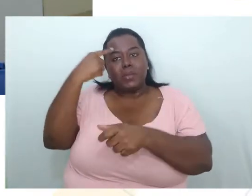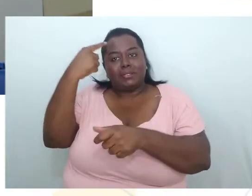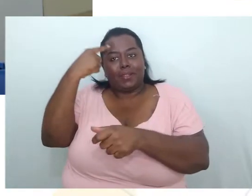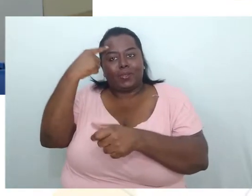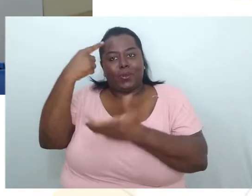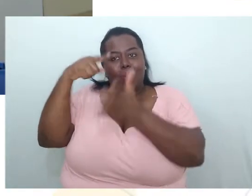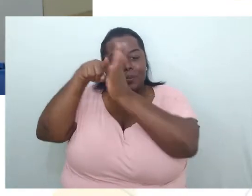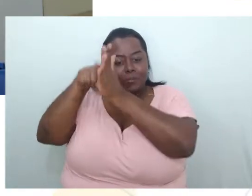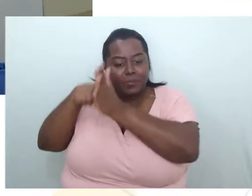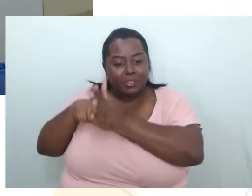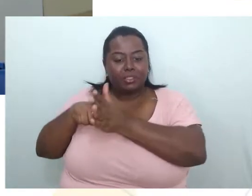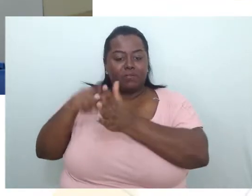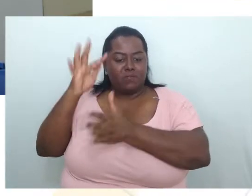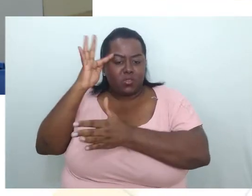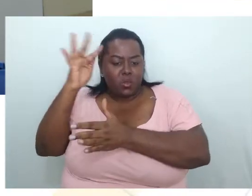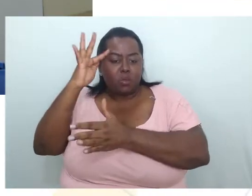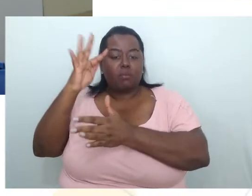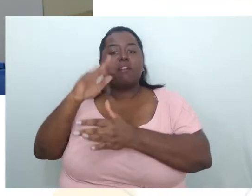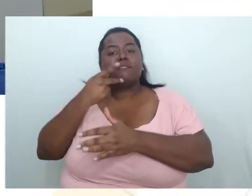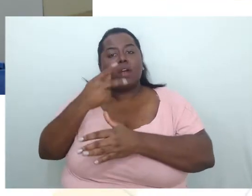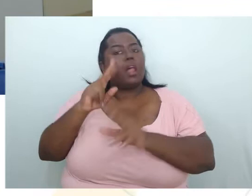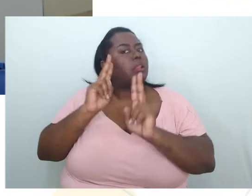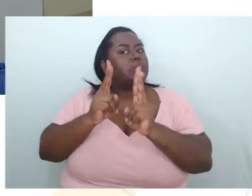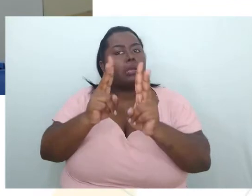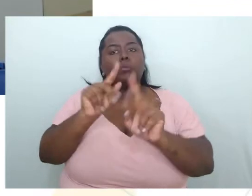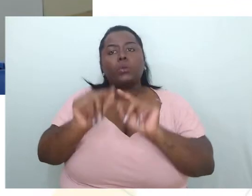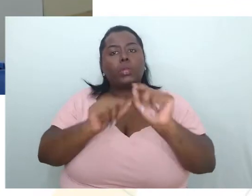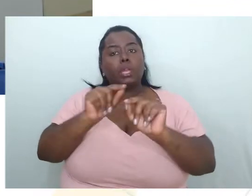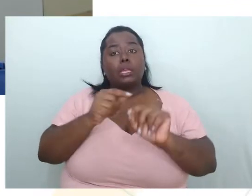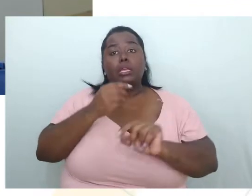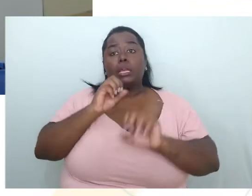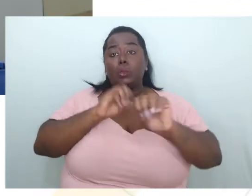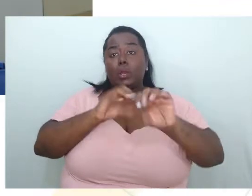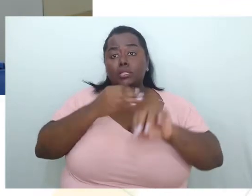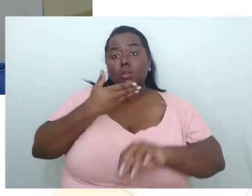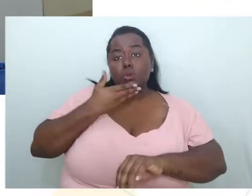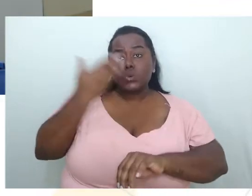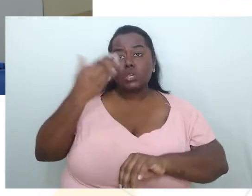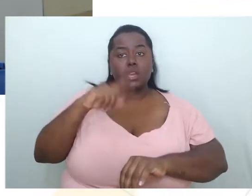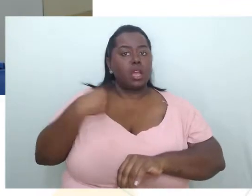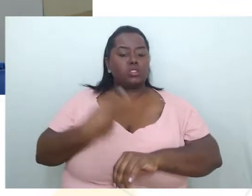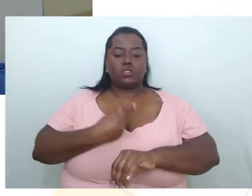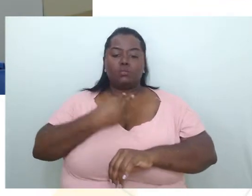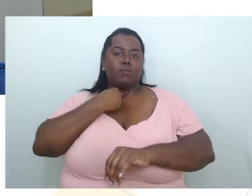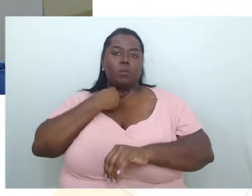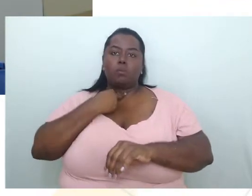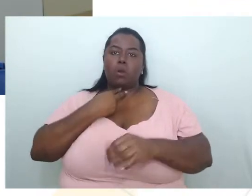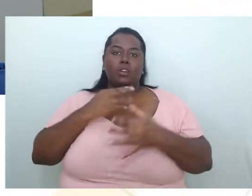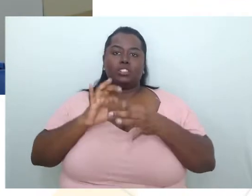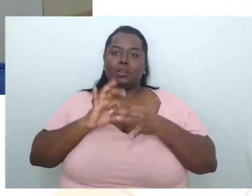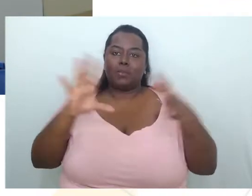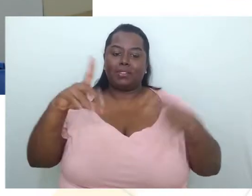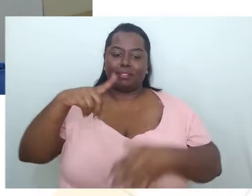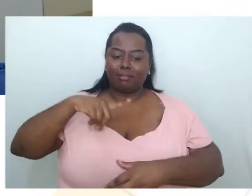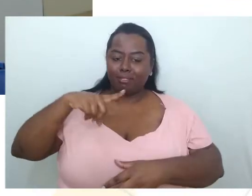education you can't really have freedom. That's a very serious thought and I